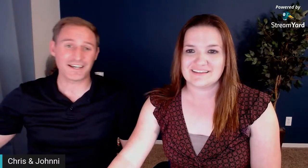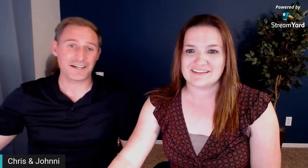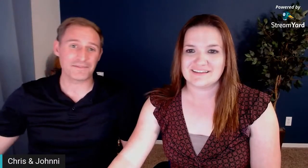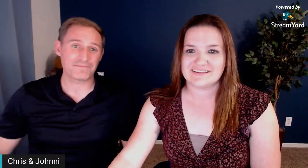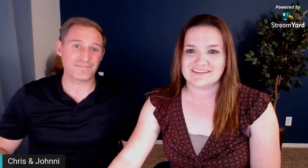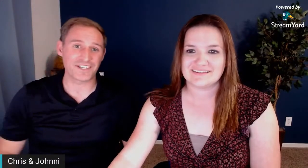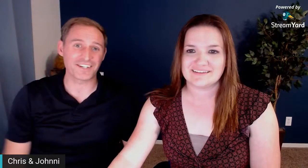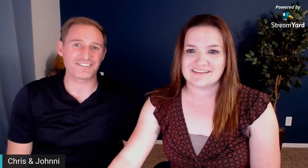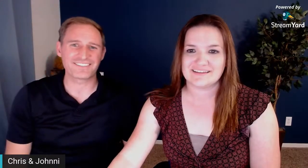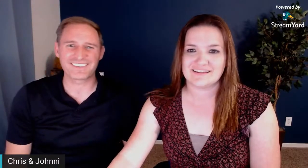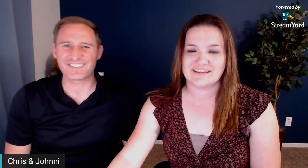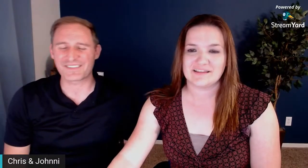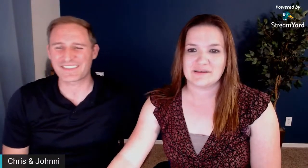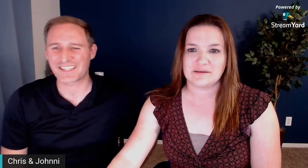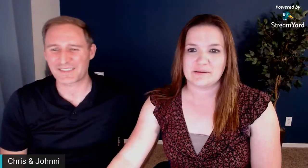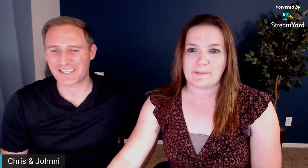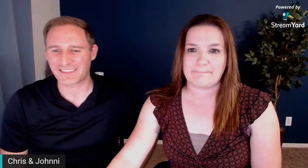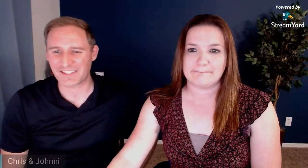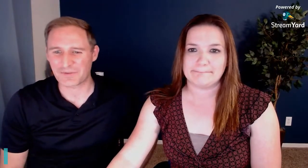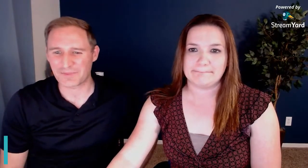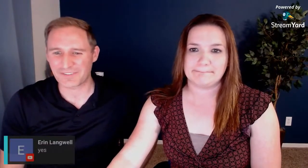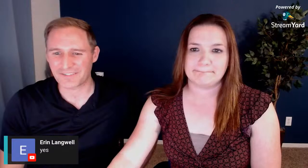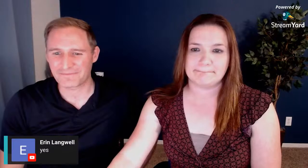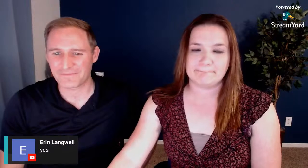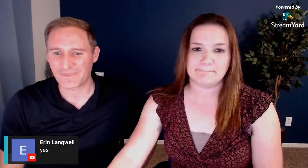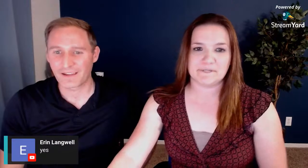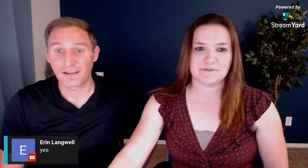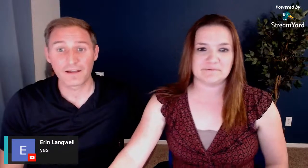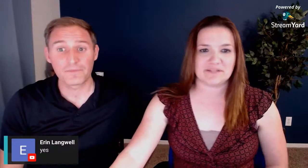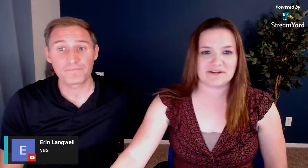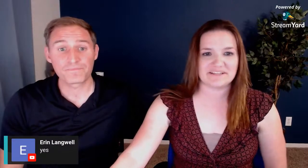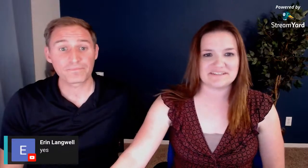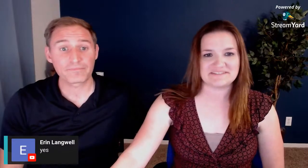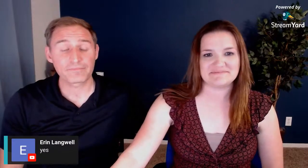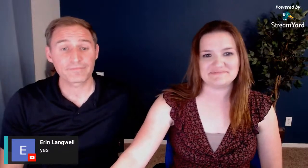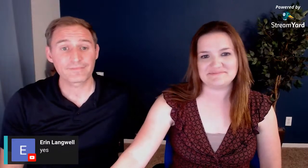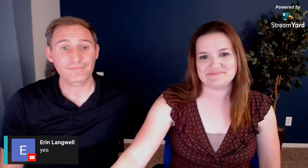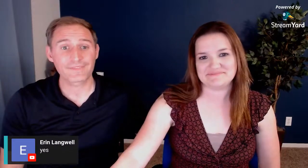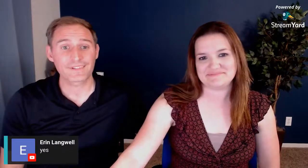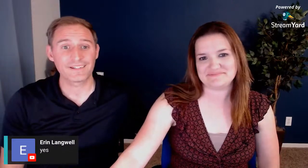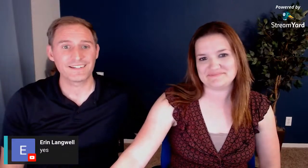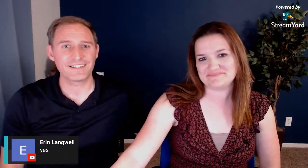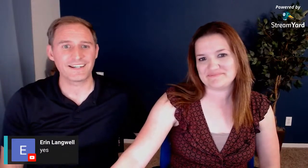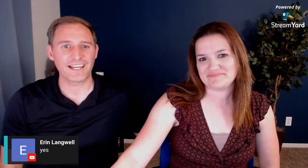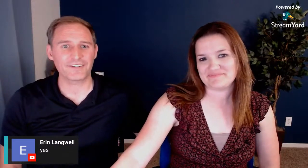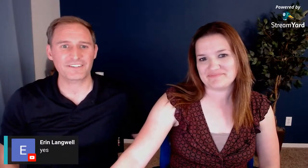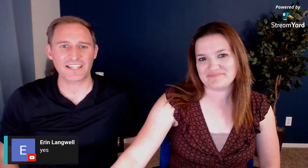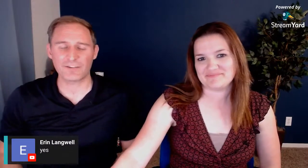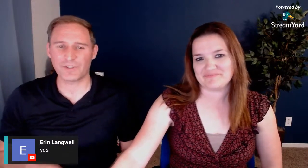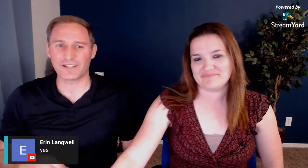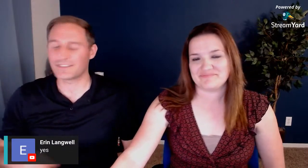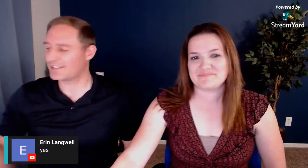um video i think i think that would be a song boom there it is aaron langwell